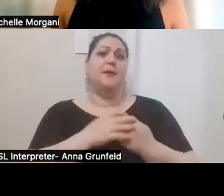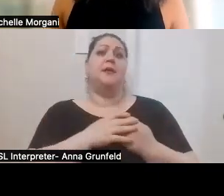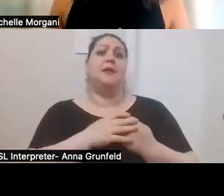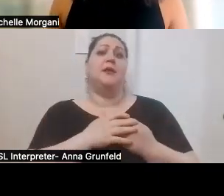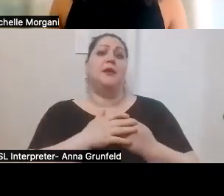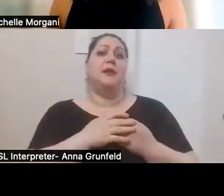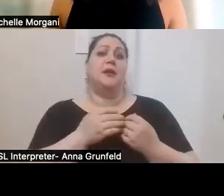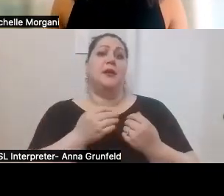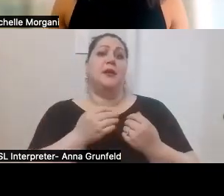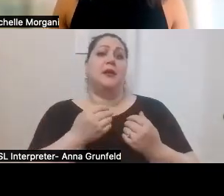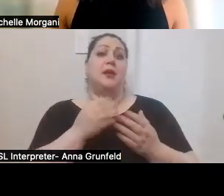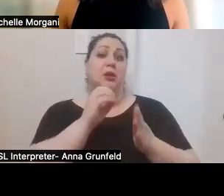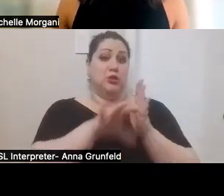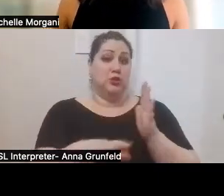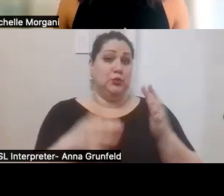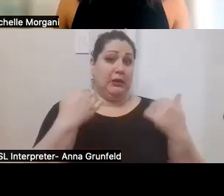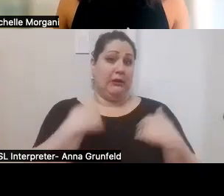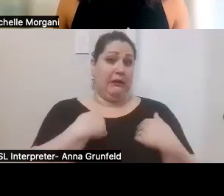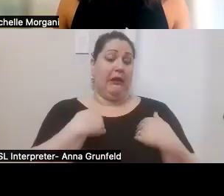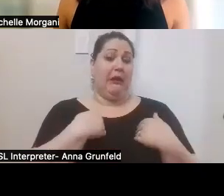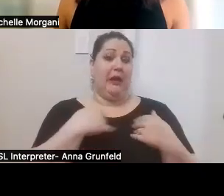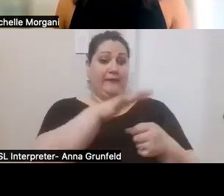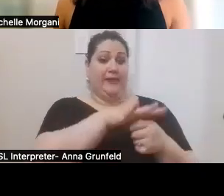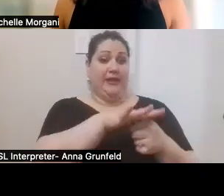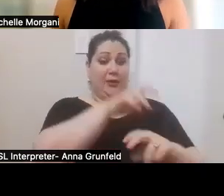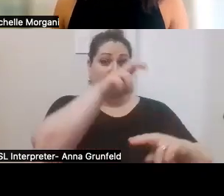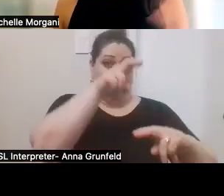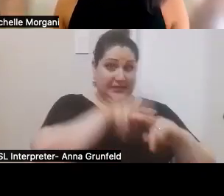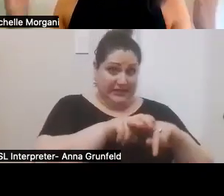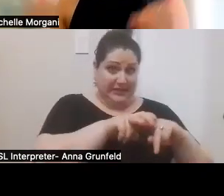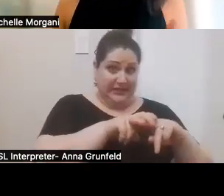and their chairs or stools in various locations for the student to be able